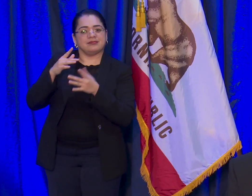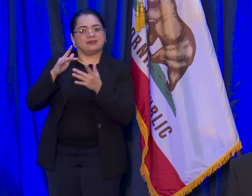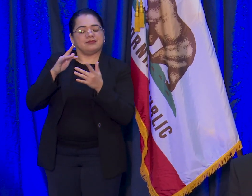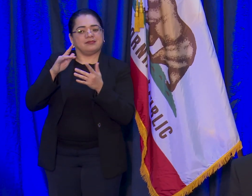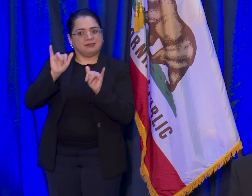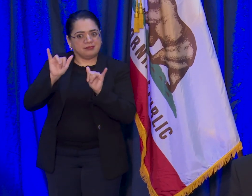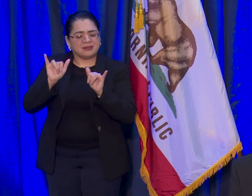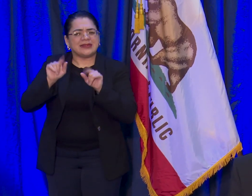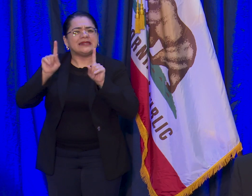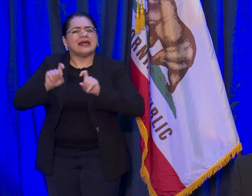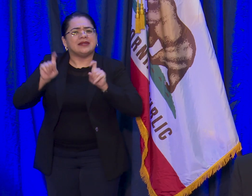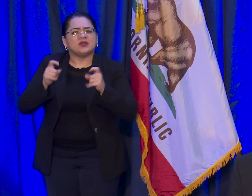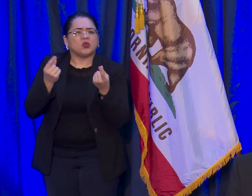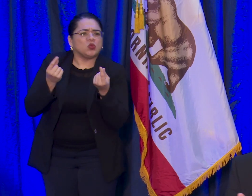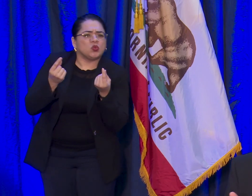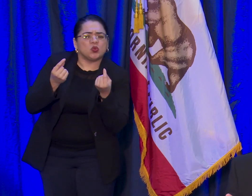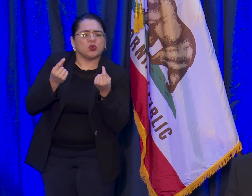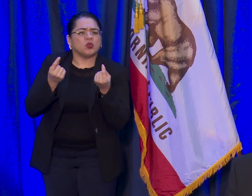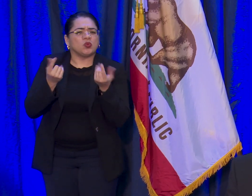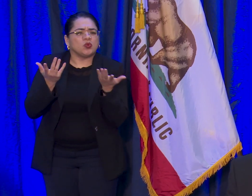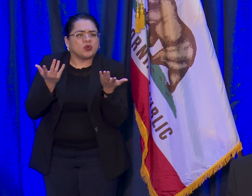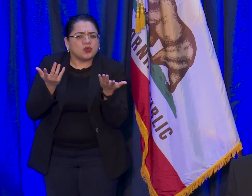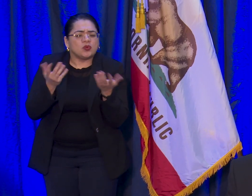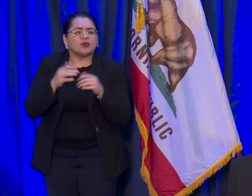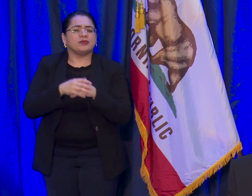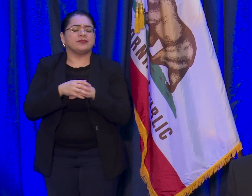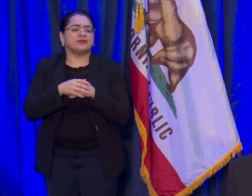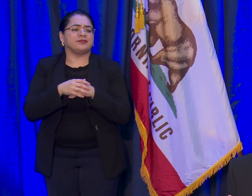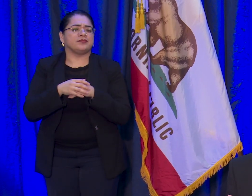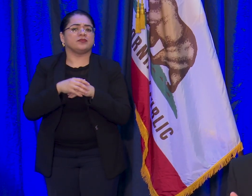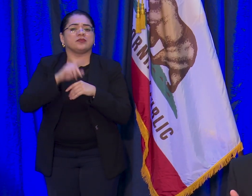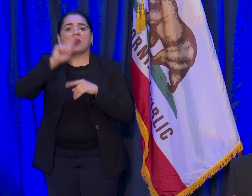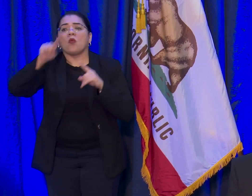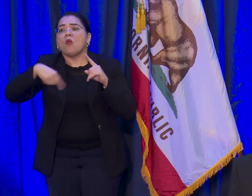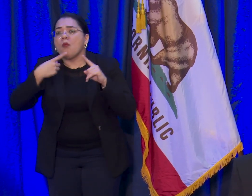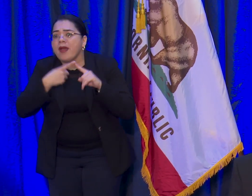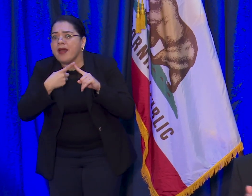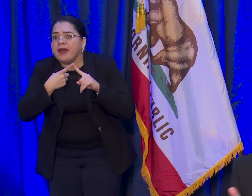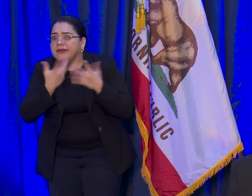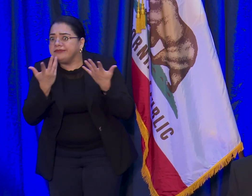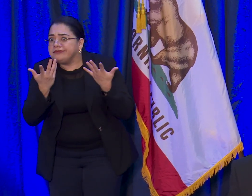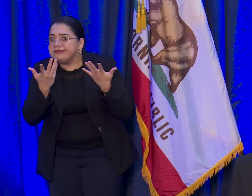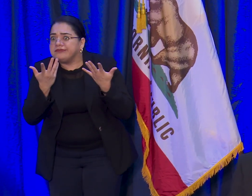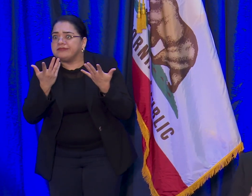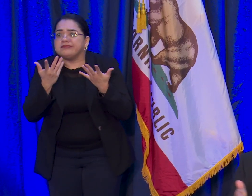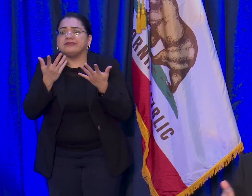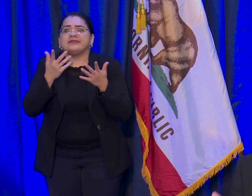testing and they're asking when is mass testing or drive to a